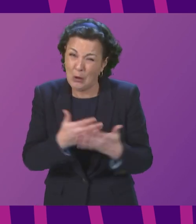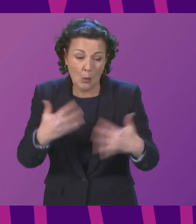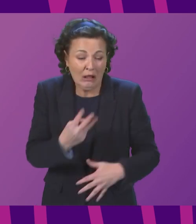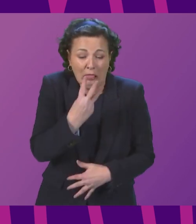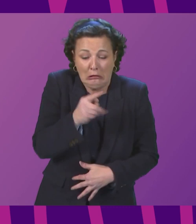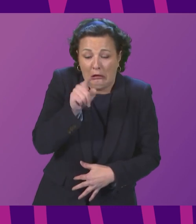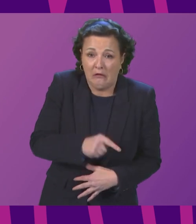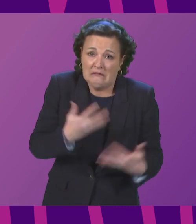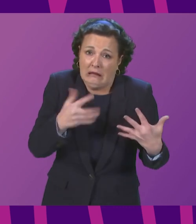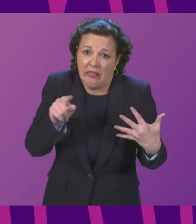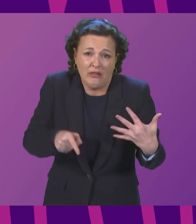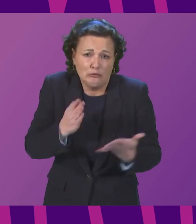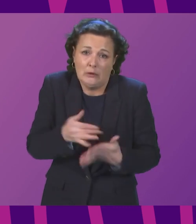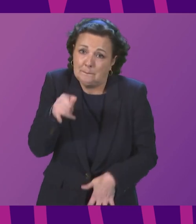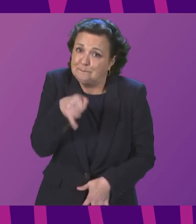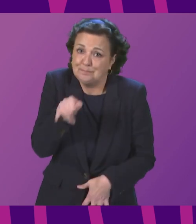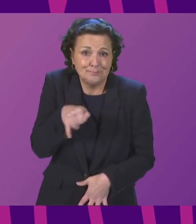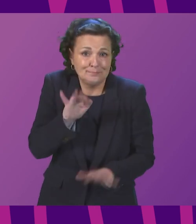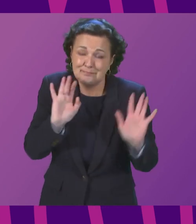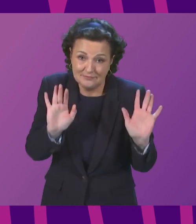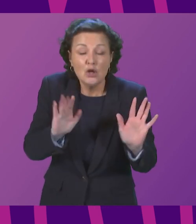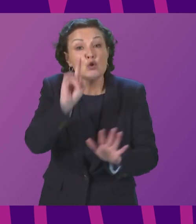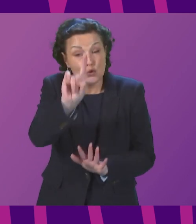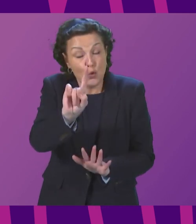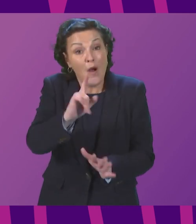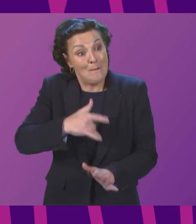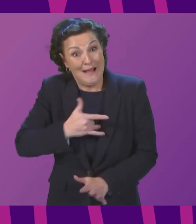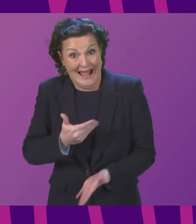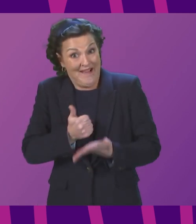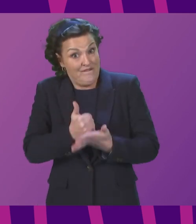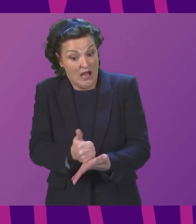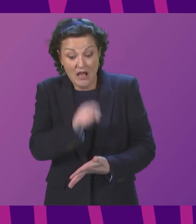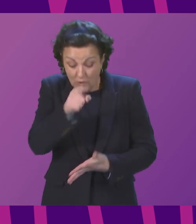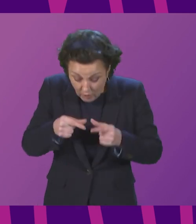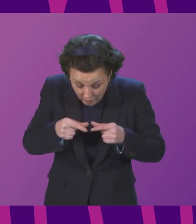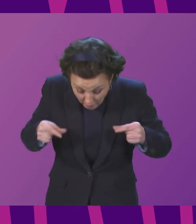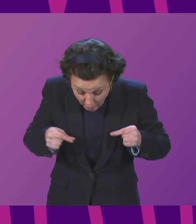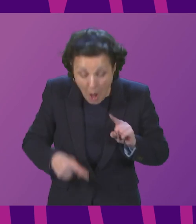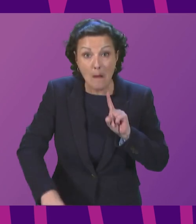the safest thing to do at this stage is to treat a positive lateral flow test as confirmation